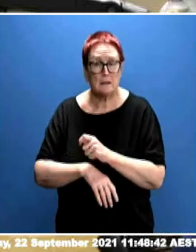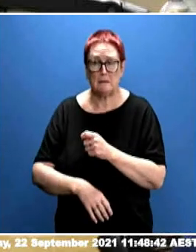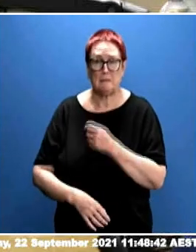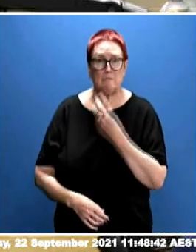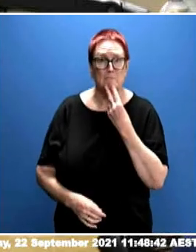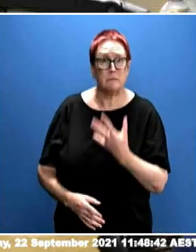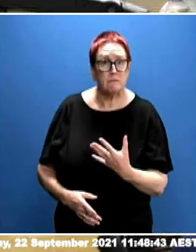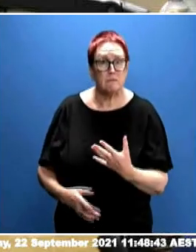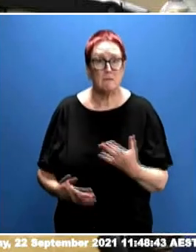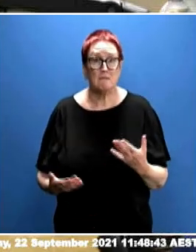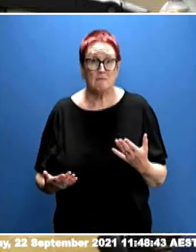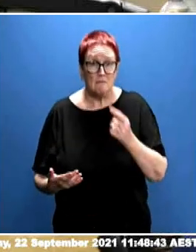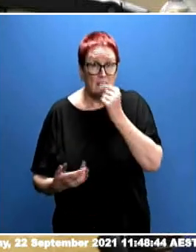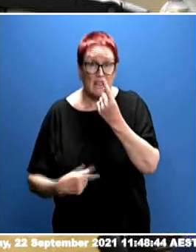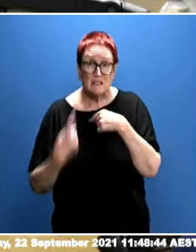Perhaps if you could comment on that.